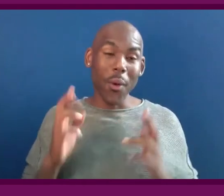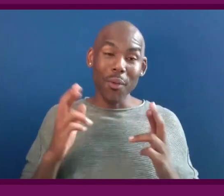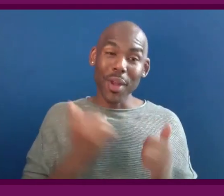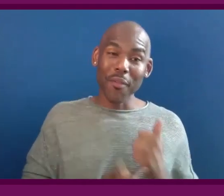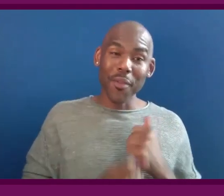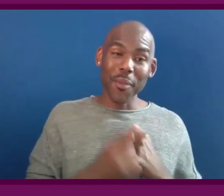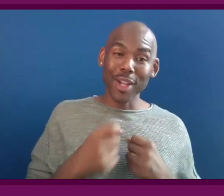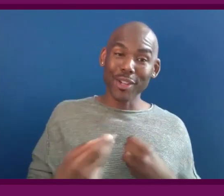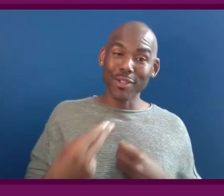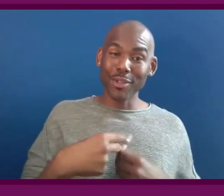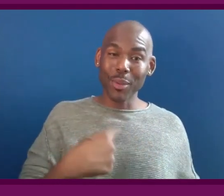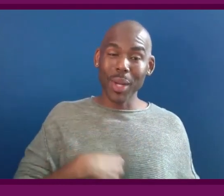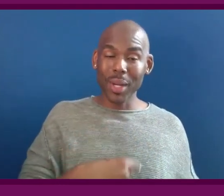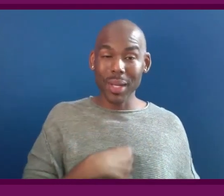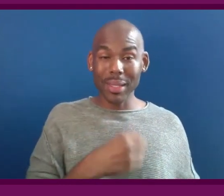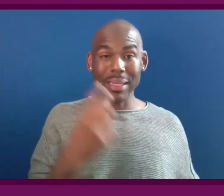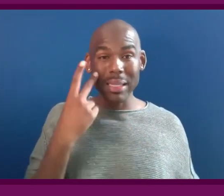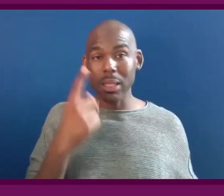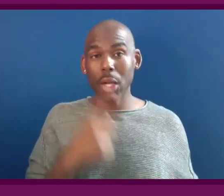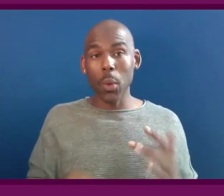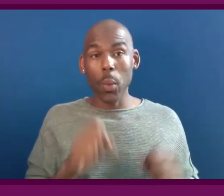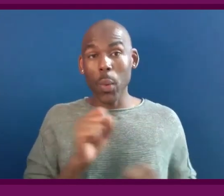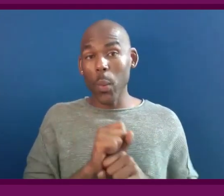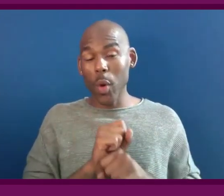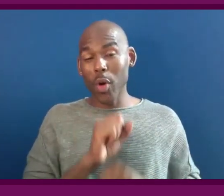everybody can join us and see what we're working on.